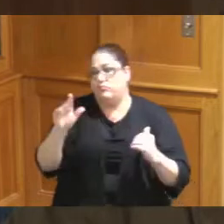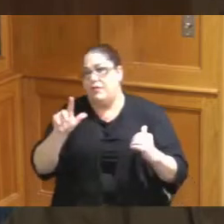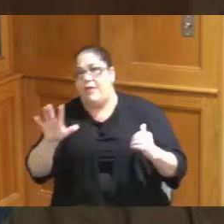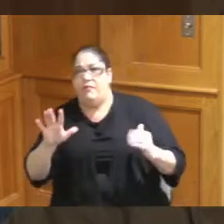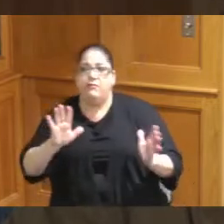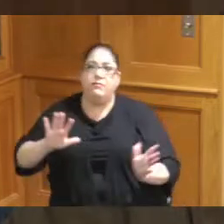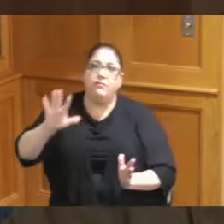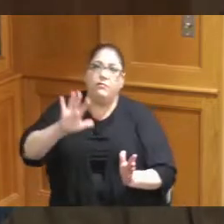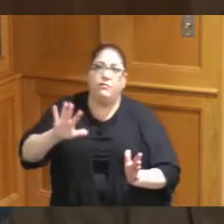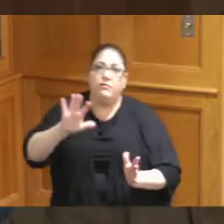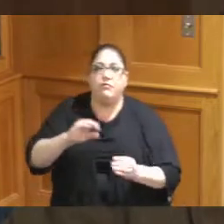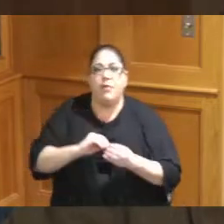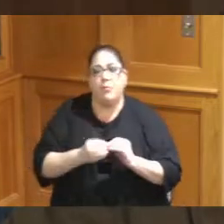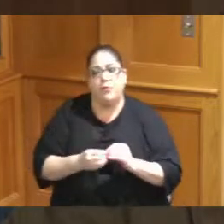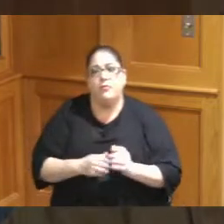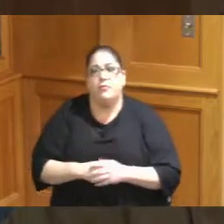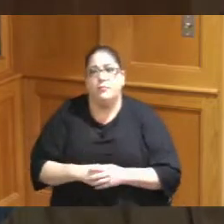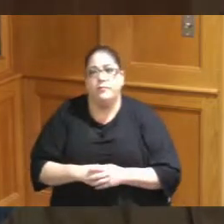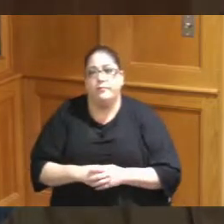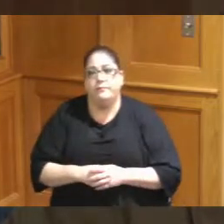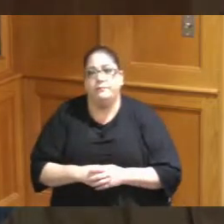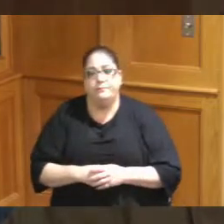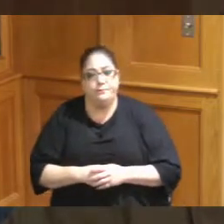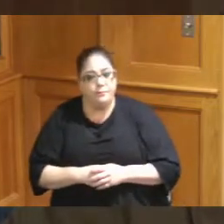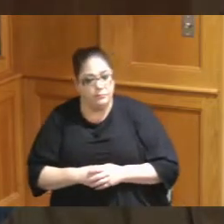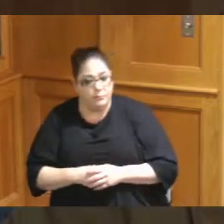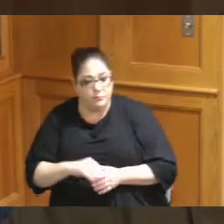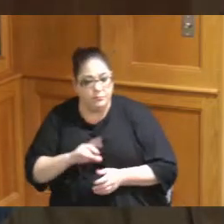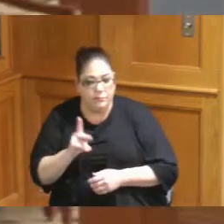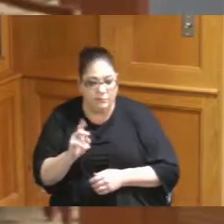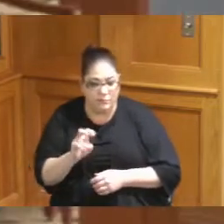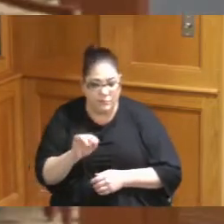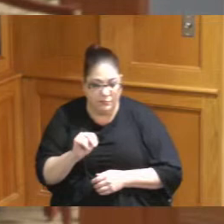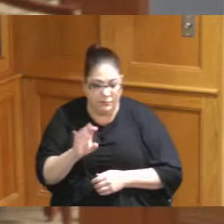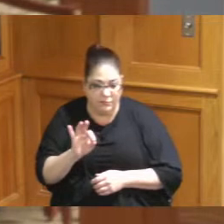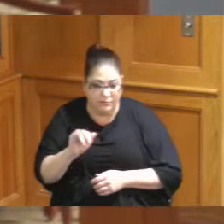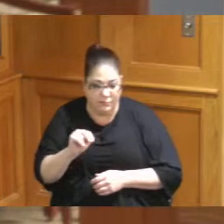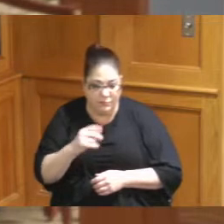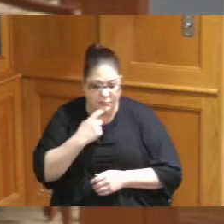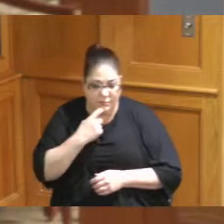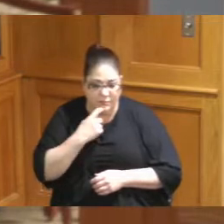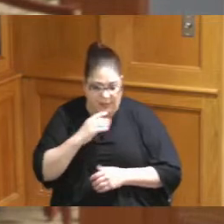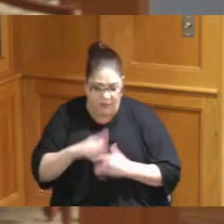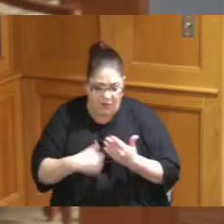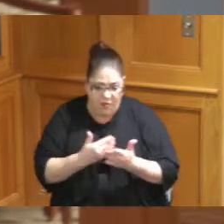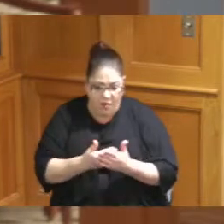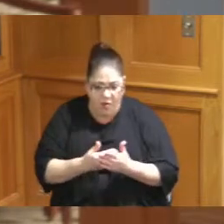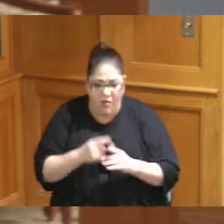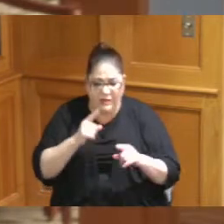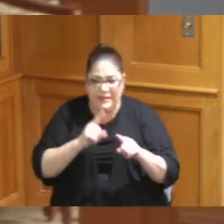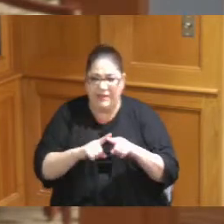I think the most significant thing we've been trying to do differently for all sub-populations